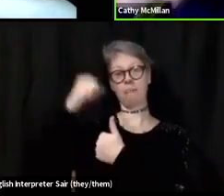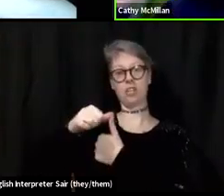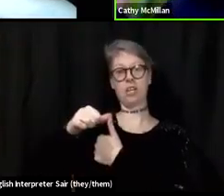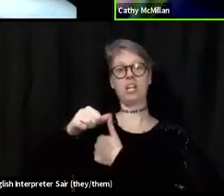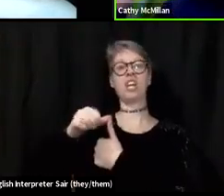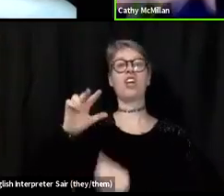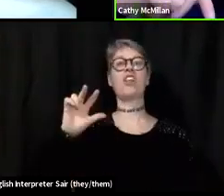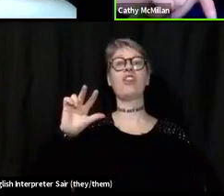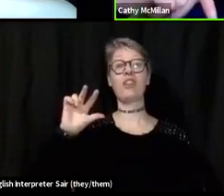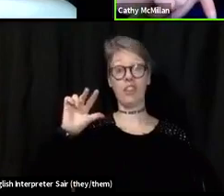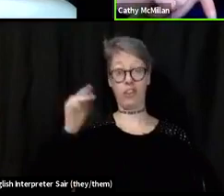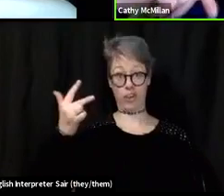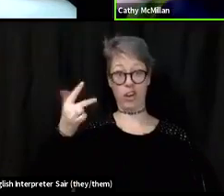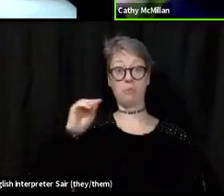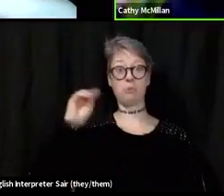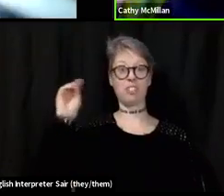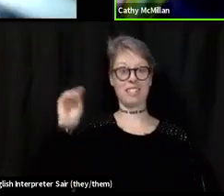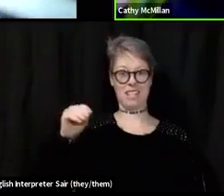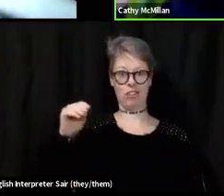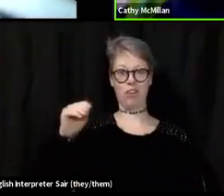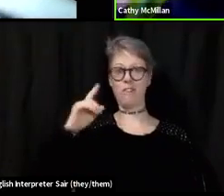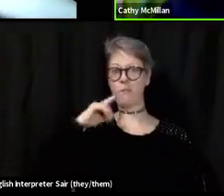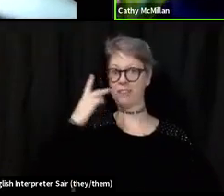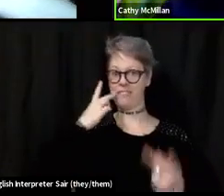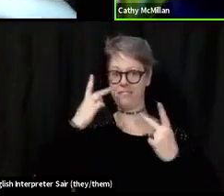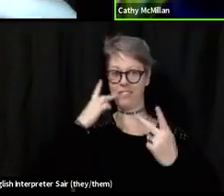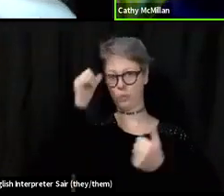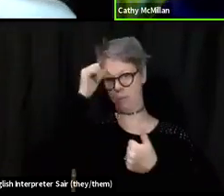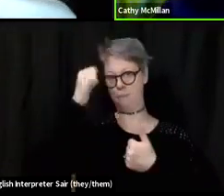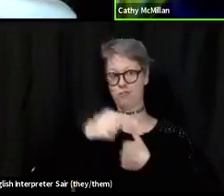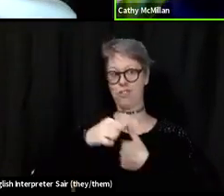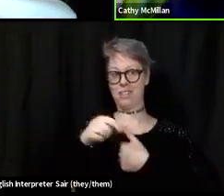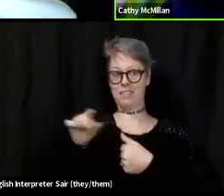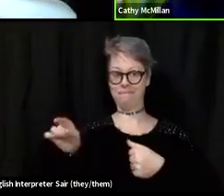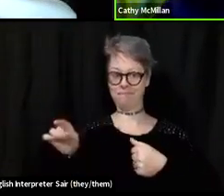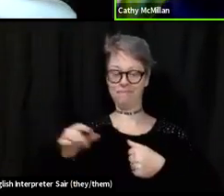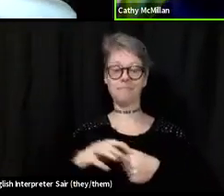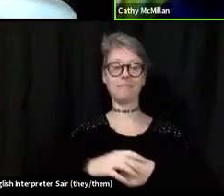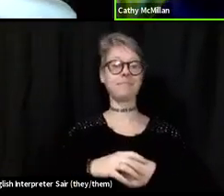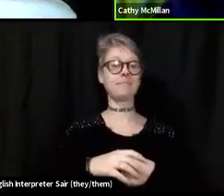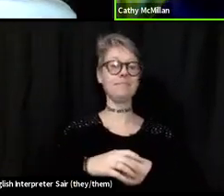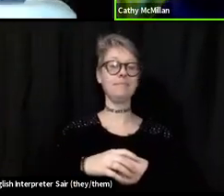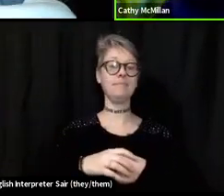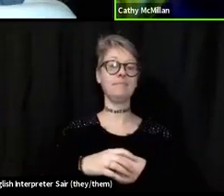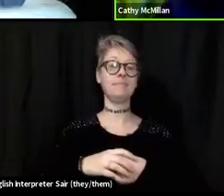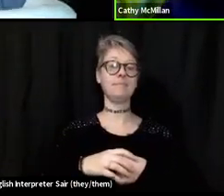she. came out in the third percent came out in the third percentile for visual memory. So.